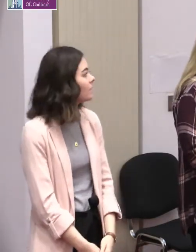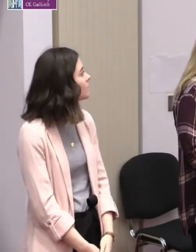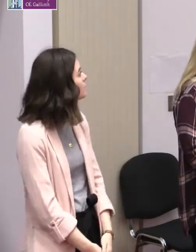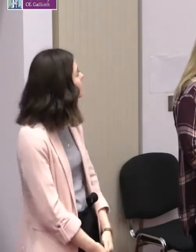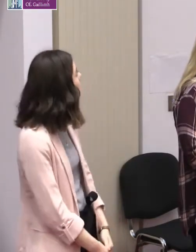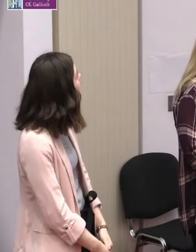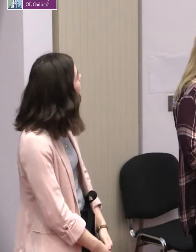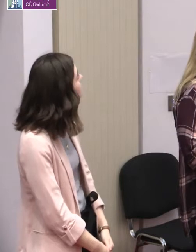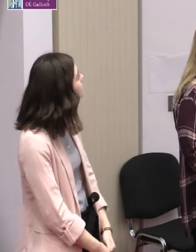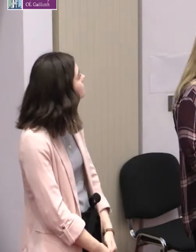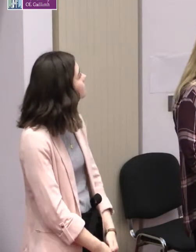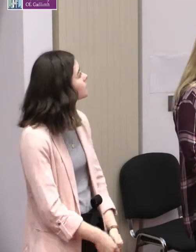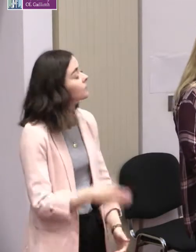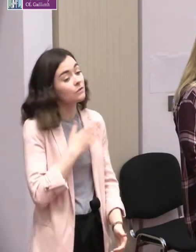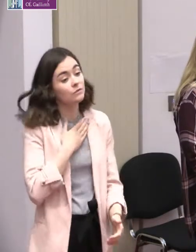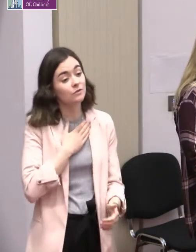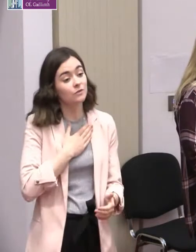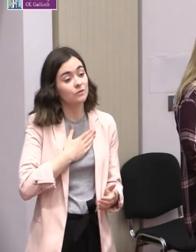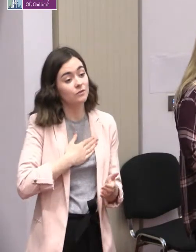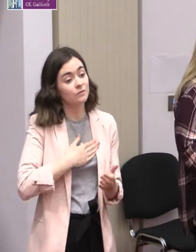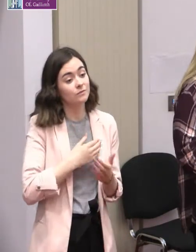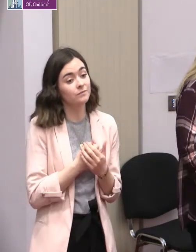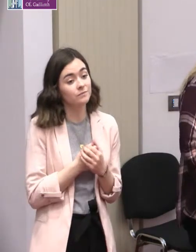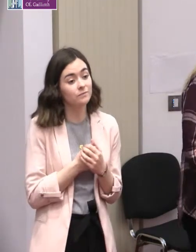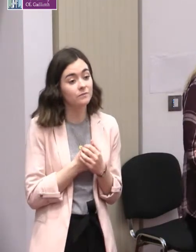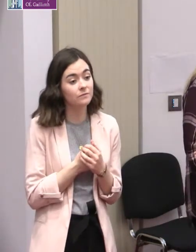A couple of slides to conclude.